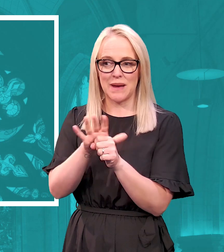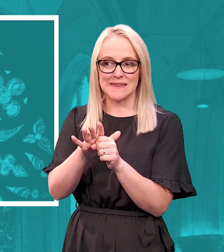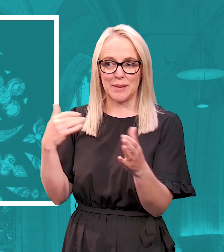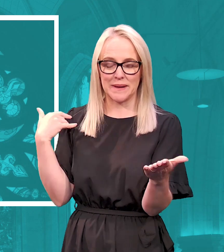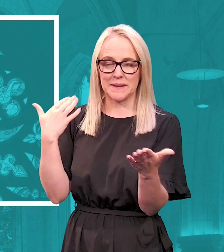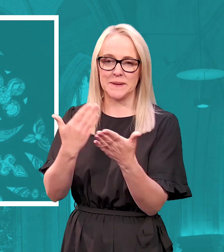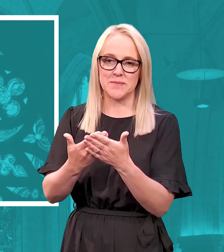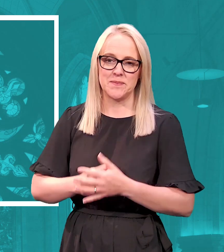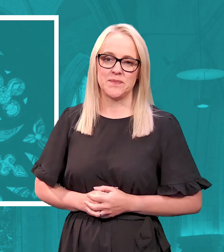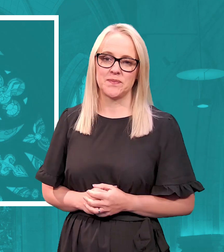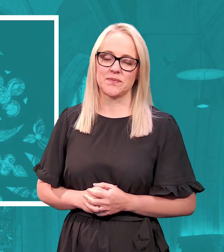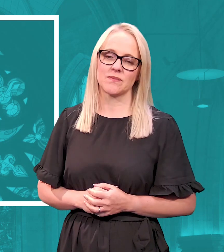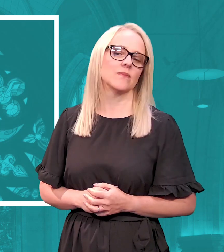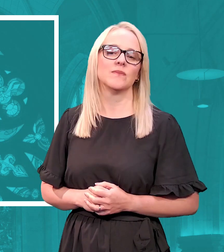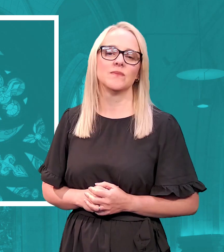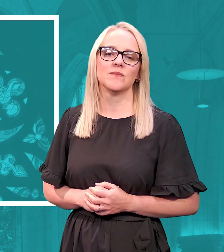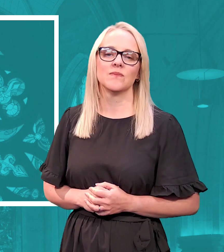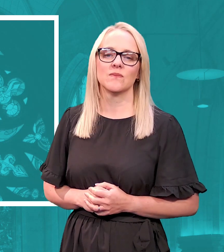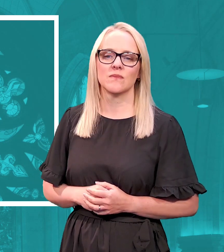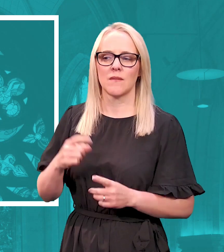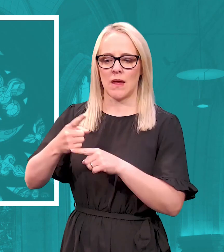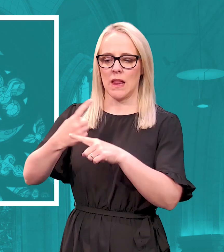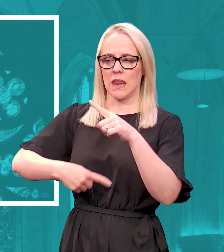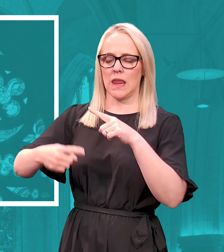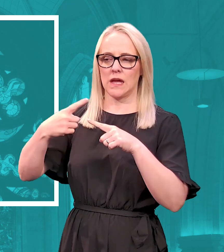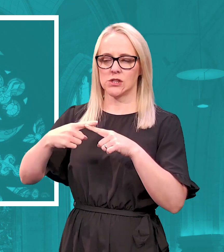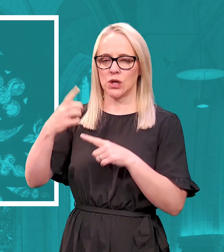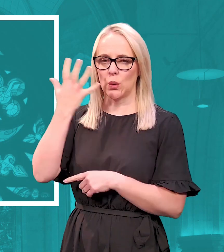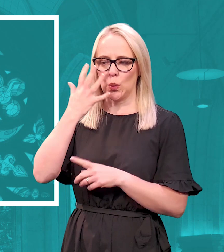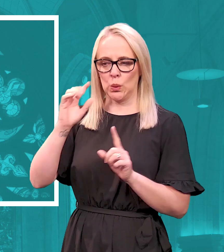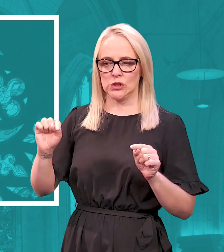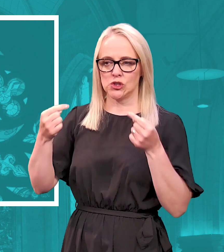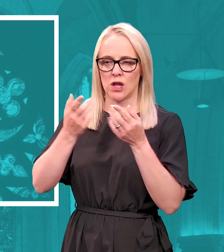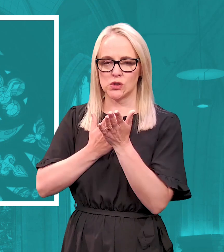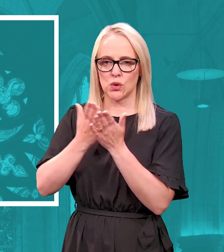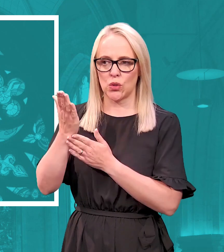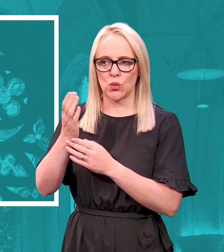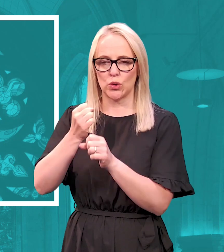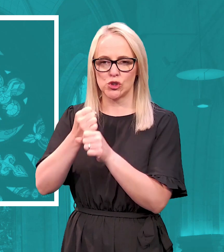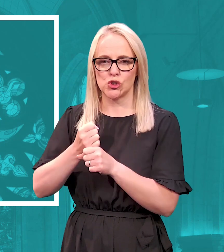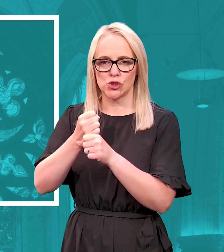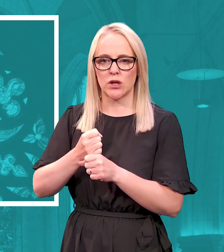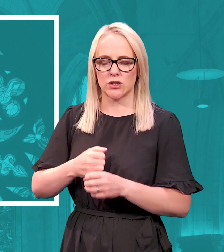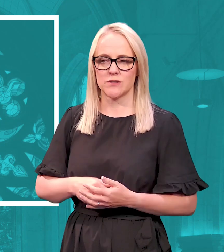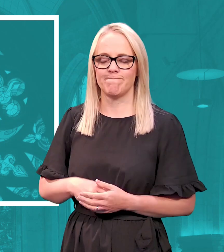Because of the challenges that last year presented across our church, it was to be expected